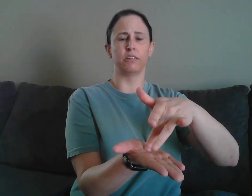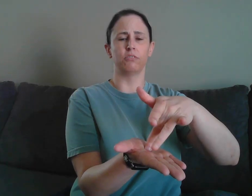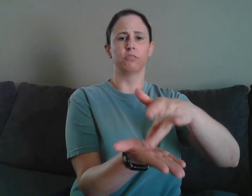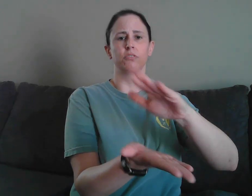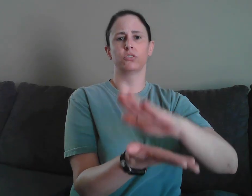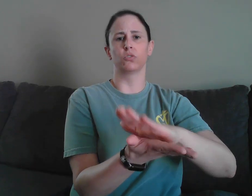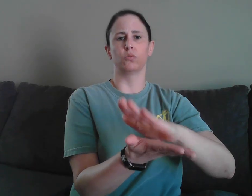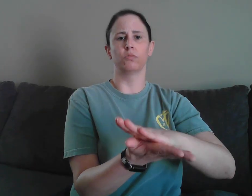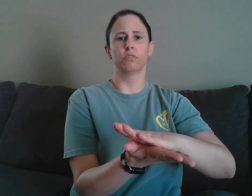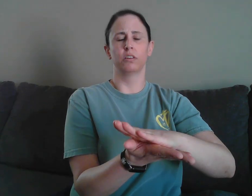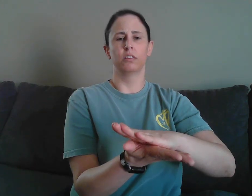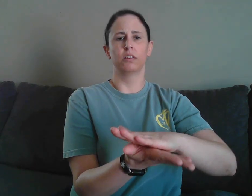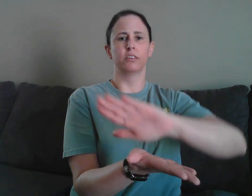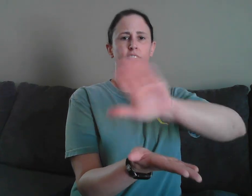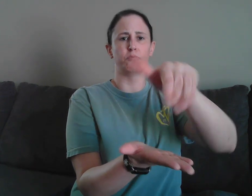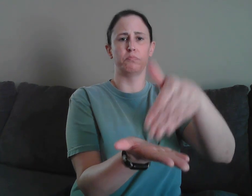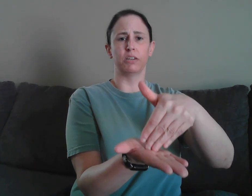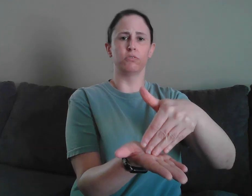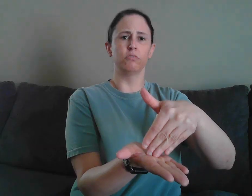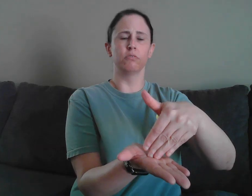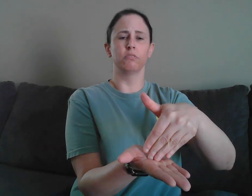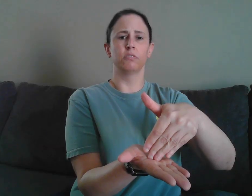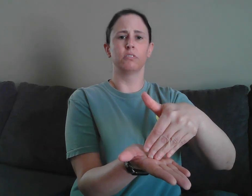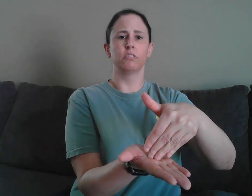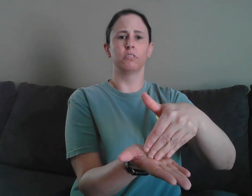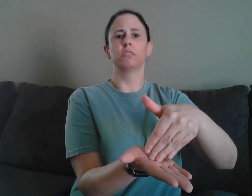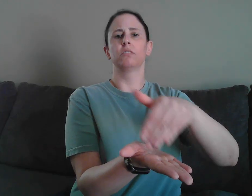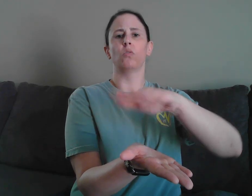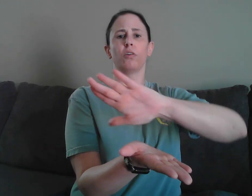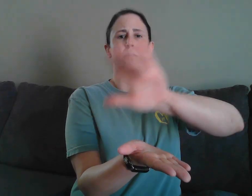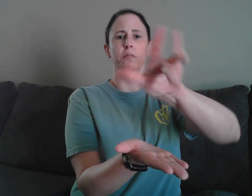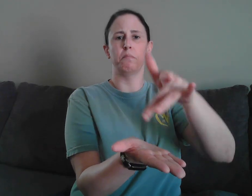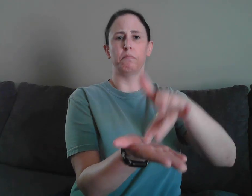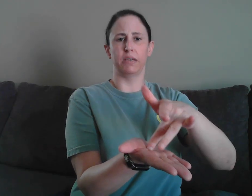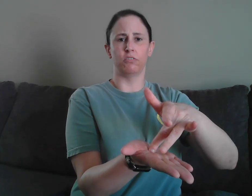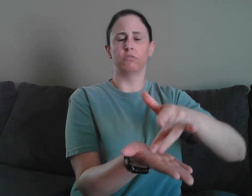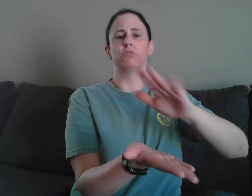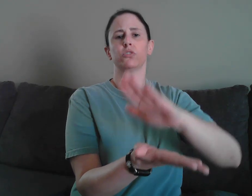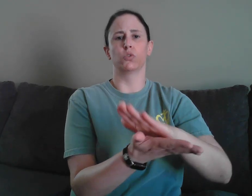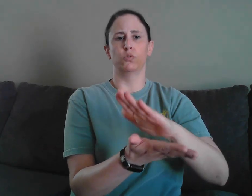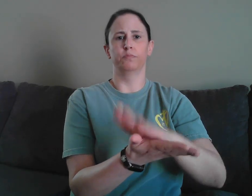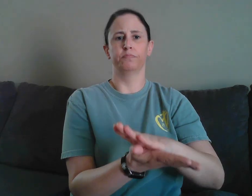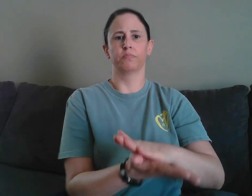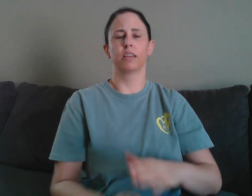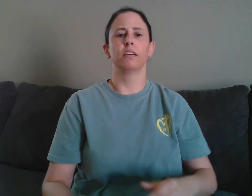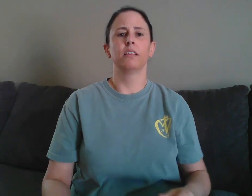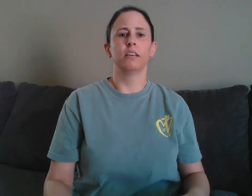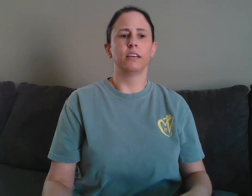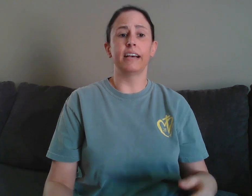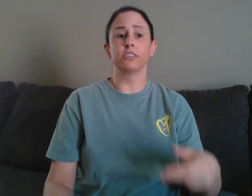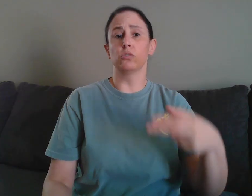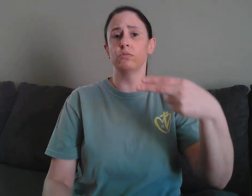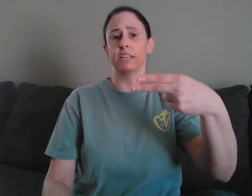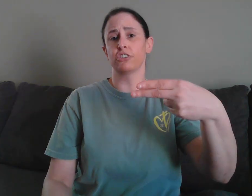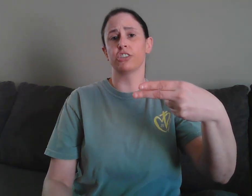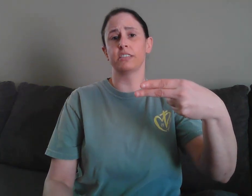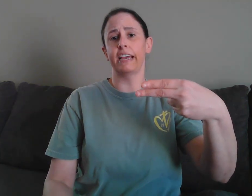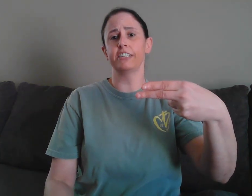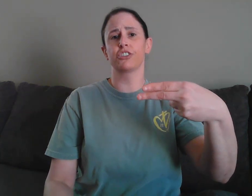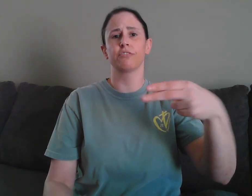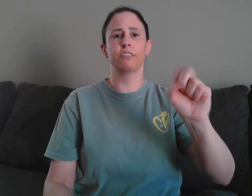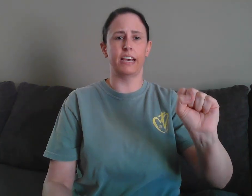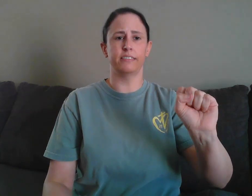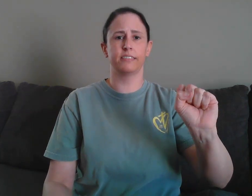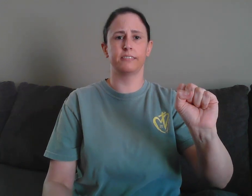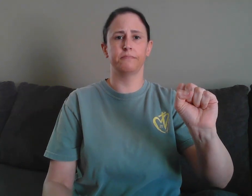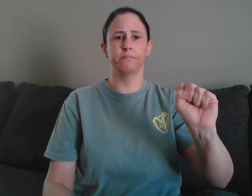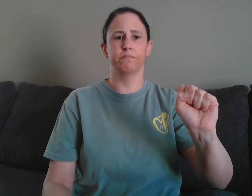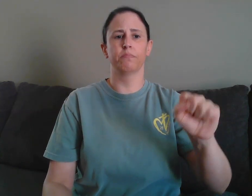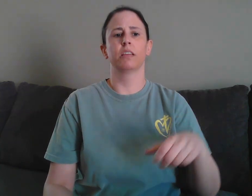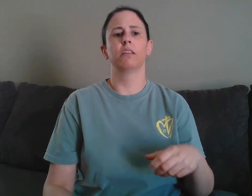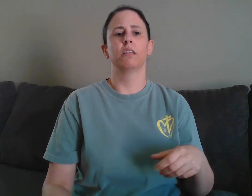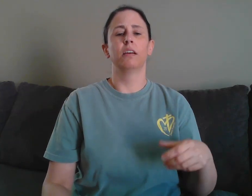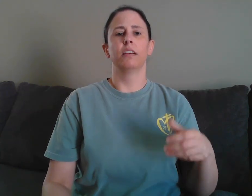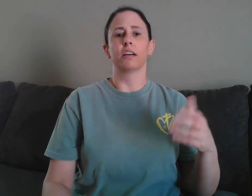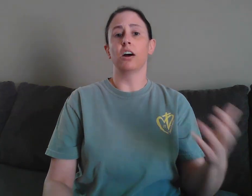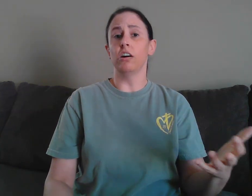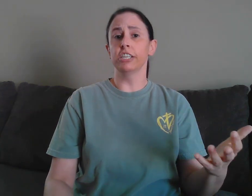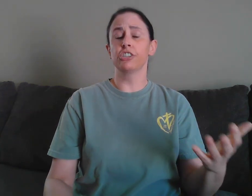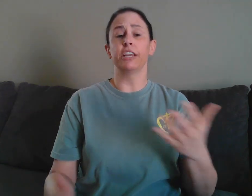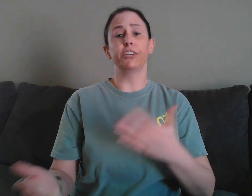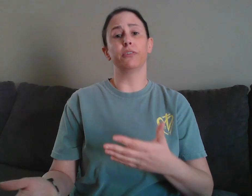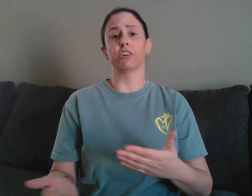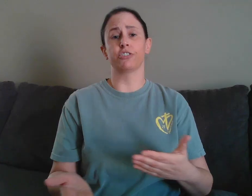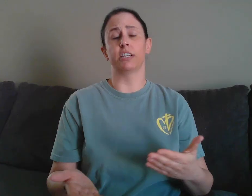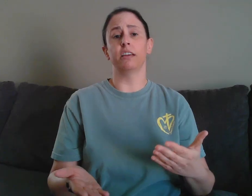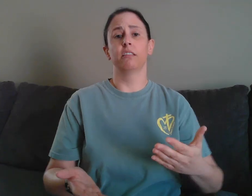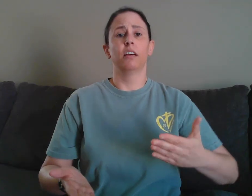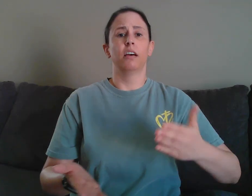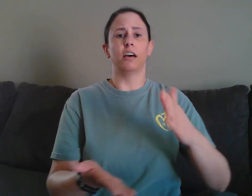middle school. So middle or middle school. High school, that's just H S. College and university.